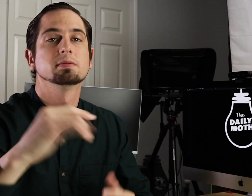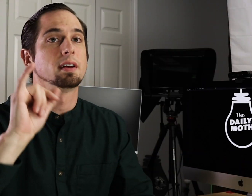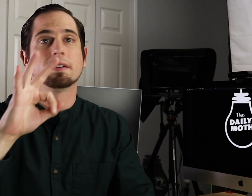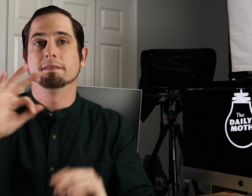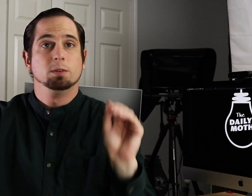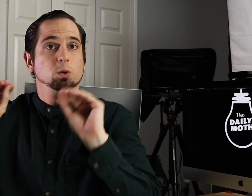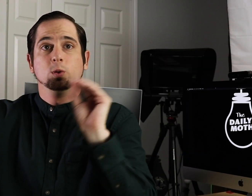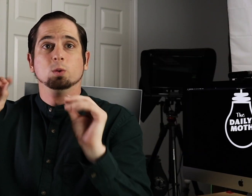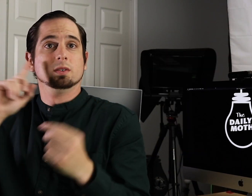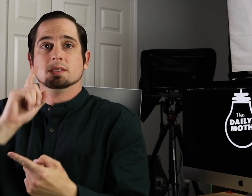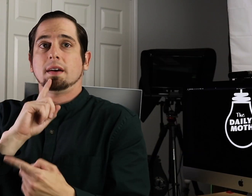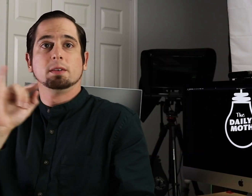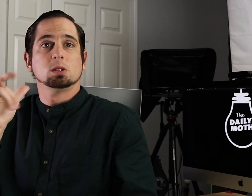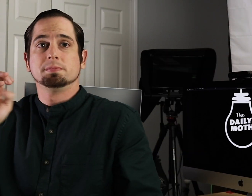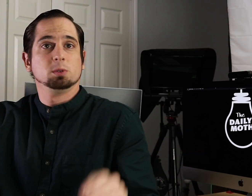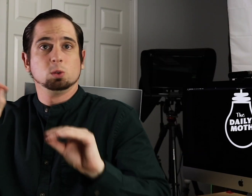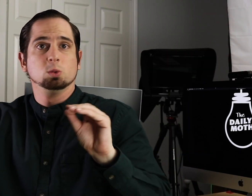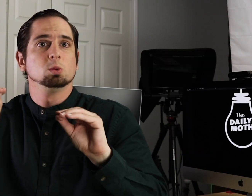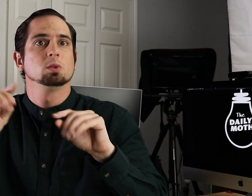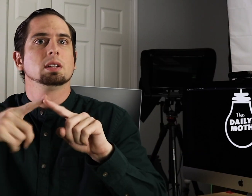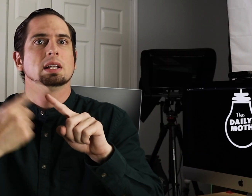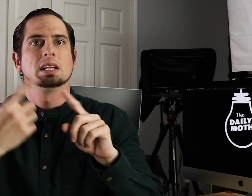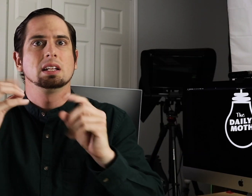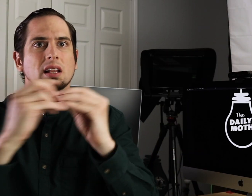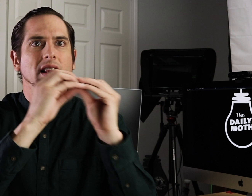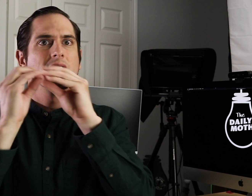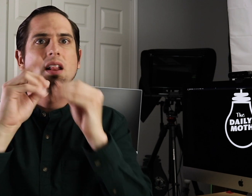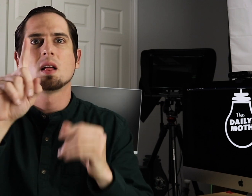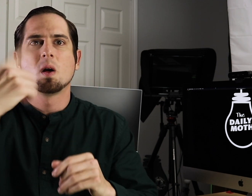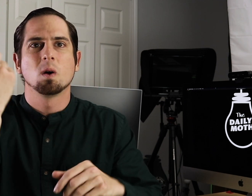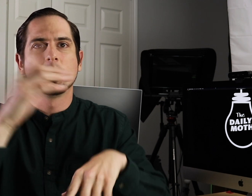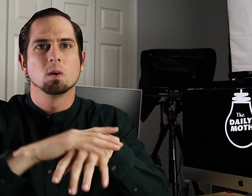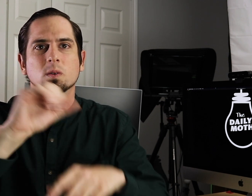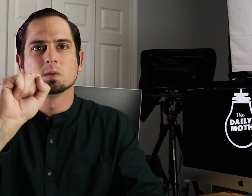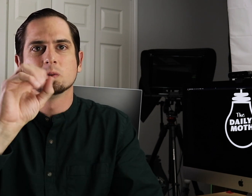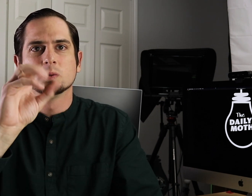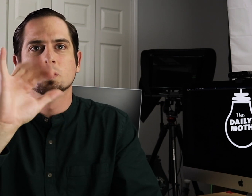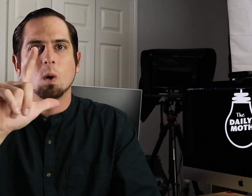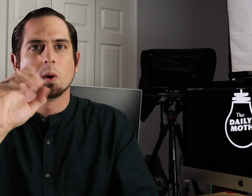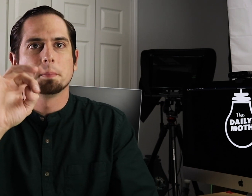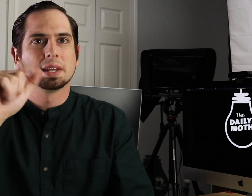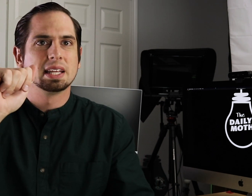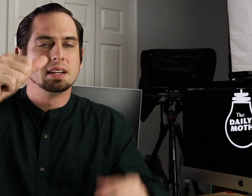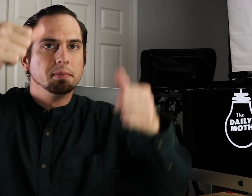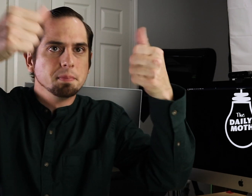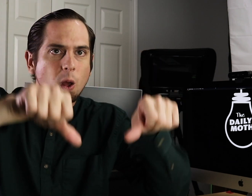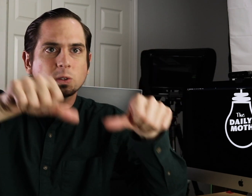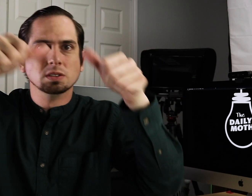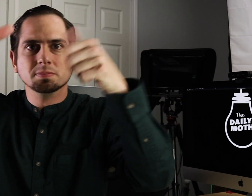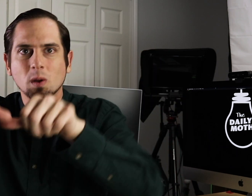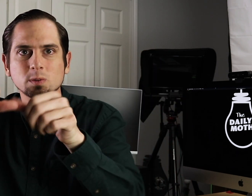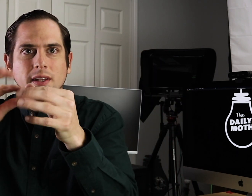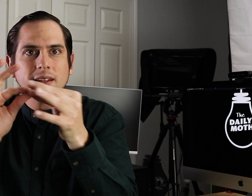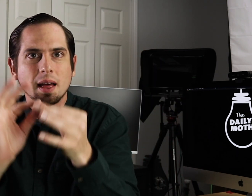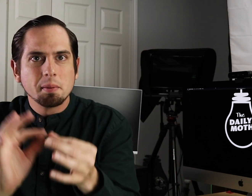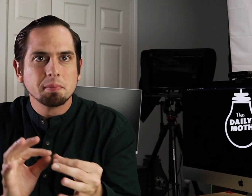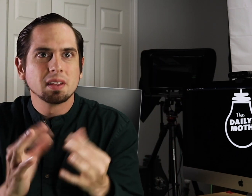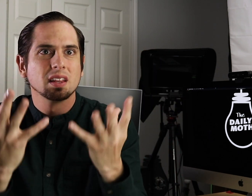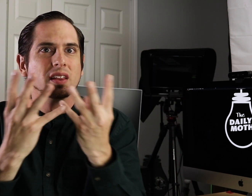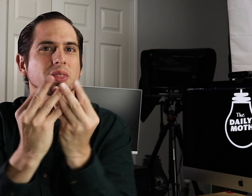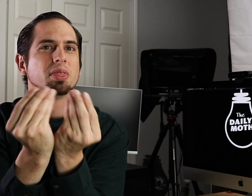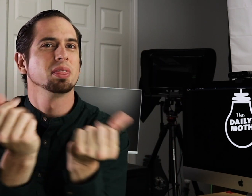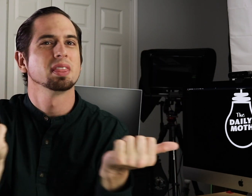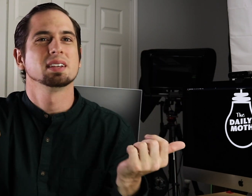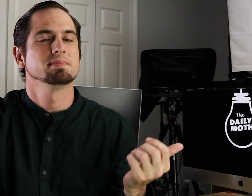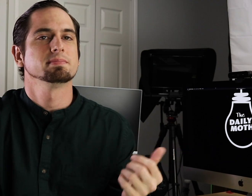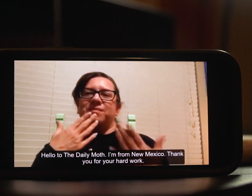Without deaf journalism, those discussions can only occur in small pockets on social media."